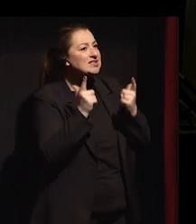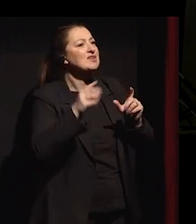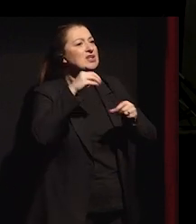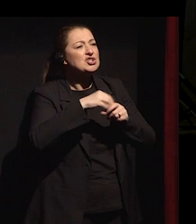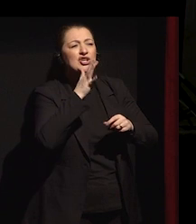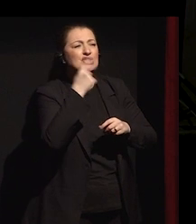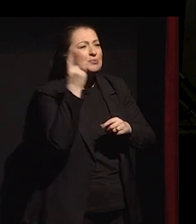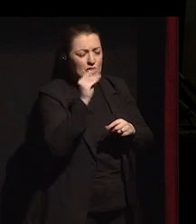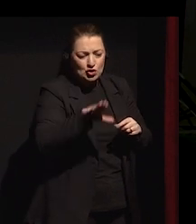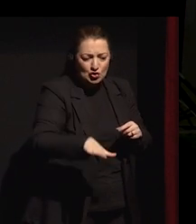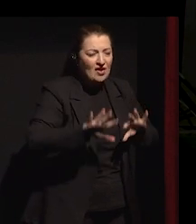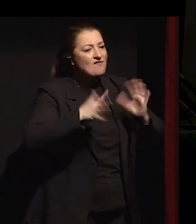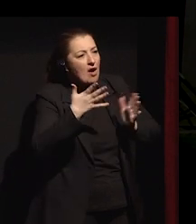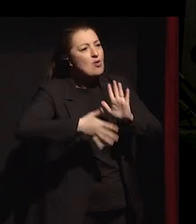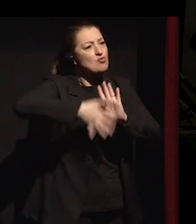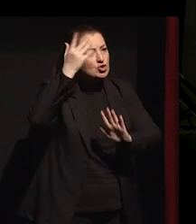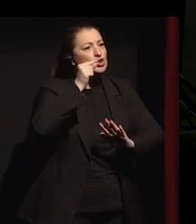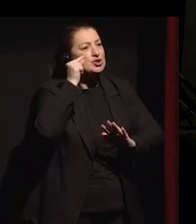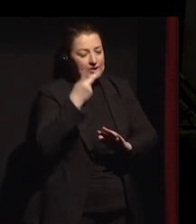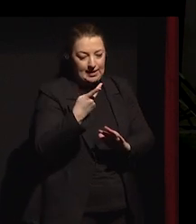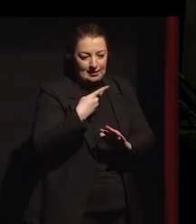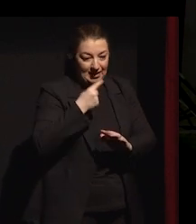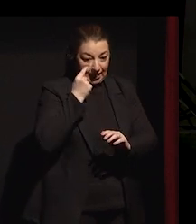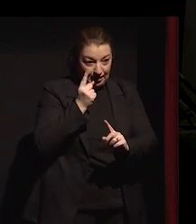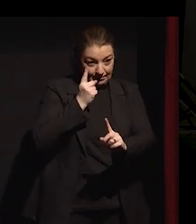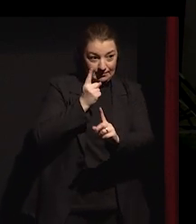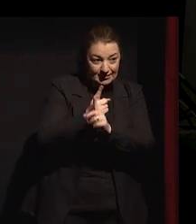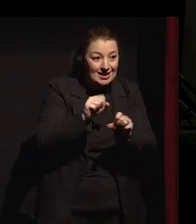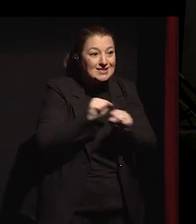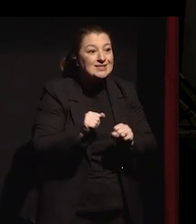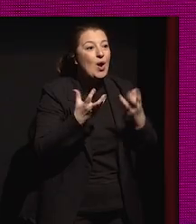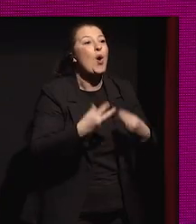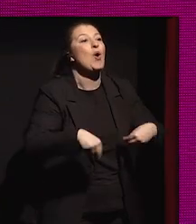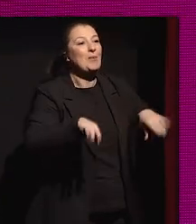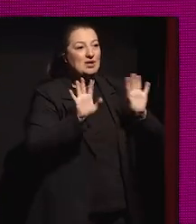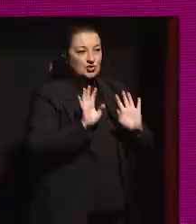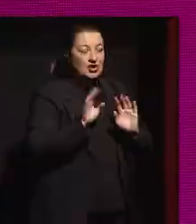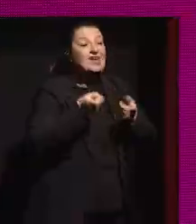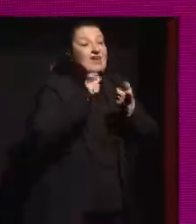we aim to create a safe environment where no child or adult will be harmed or exploited during their contact with us